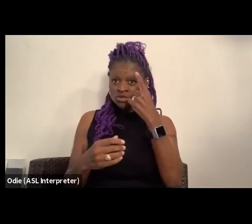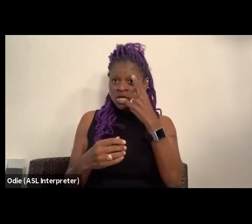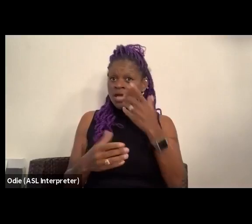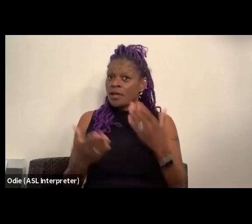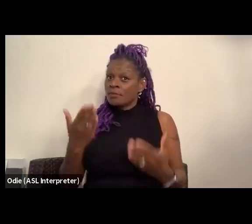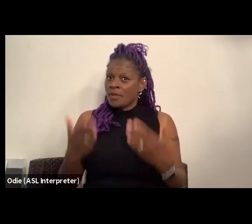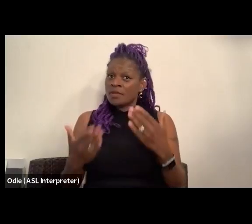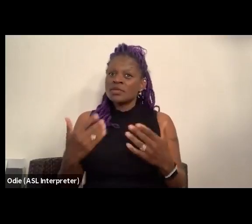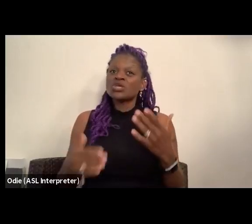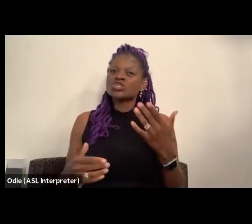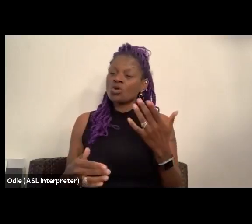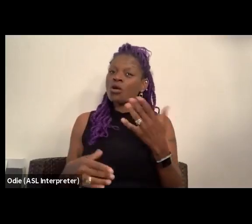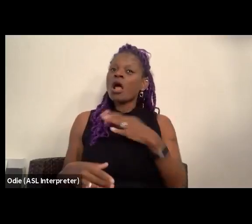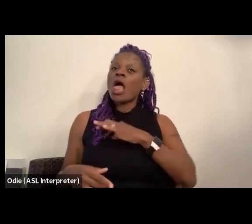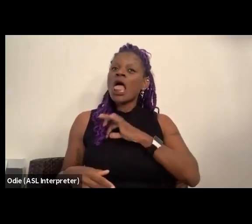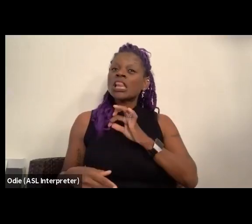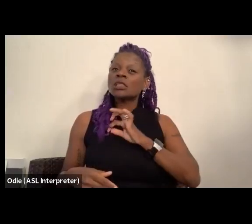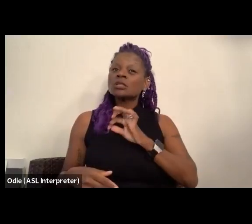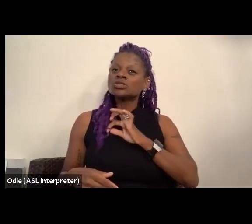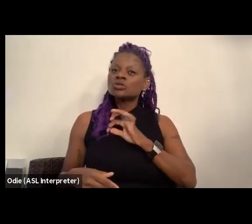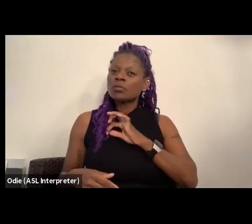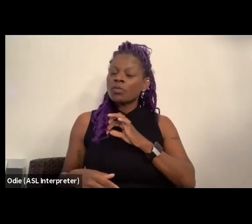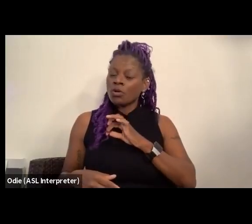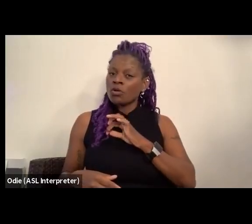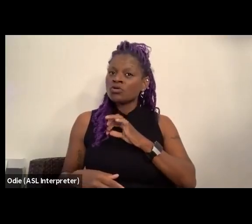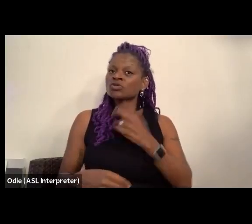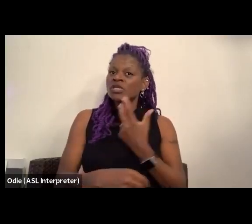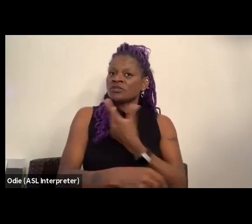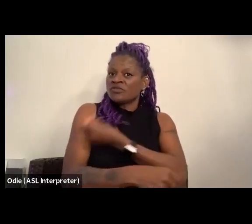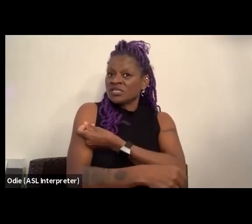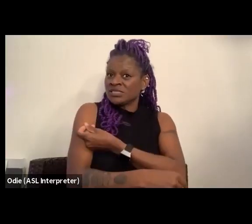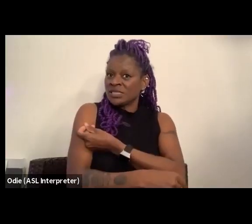mean that a vaccine dose will be readily available due to our limited supply.